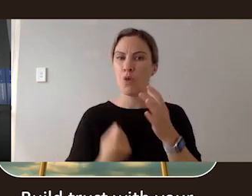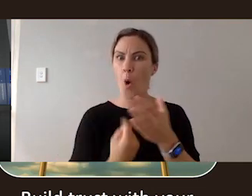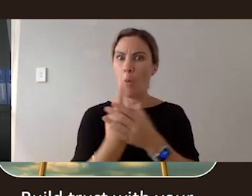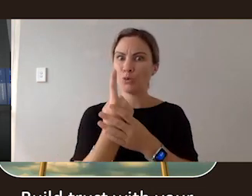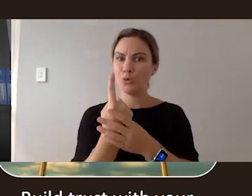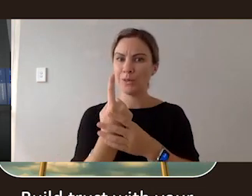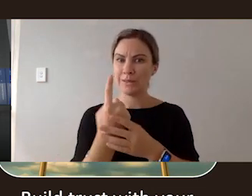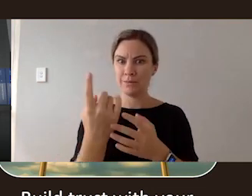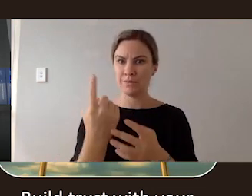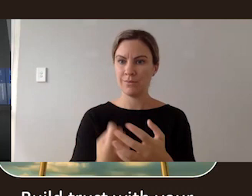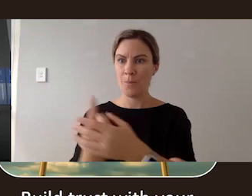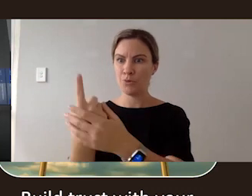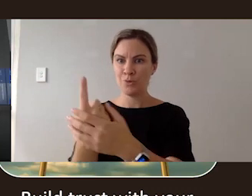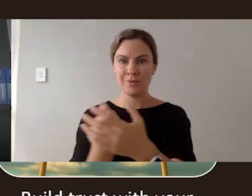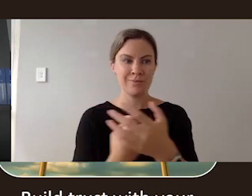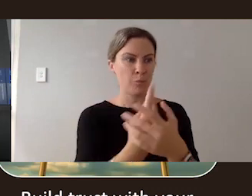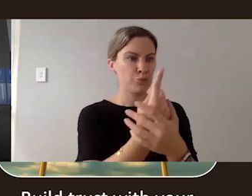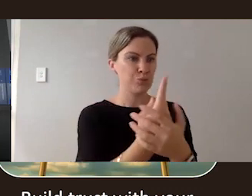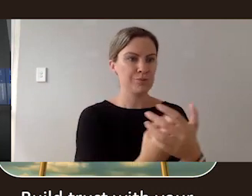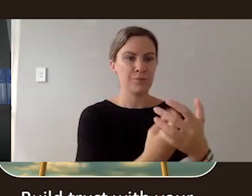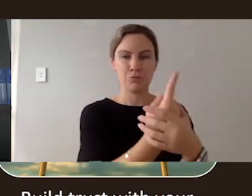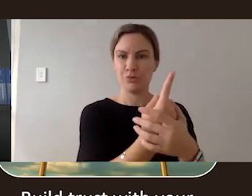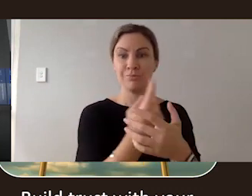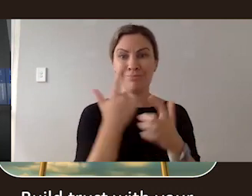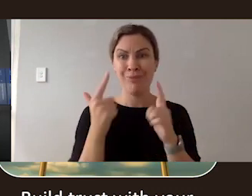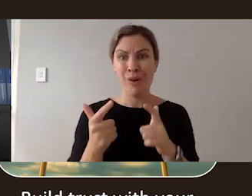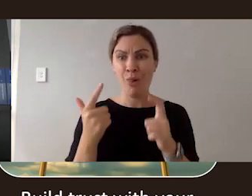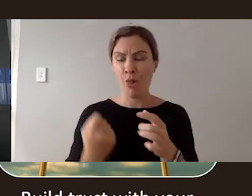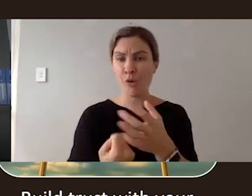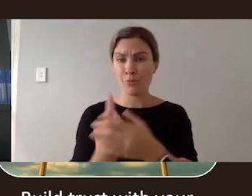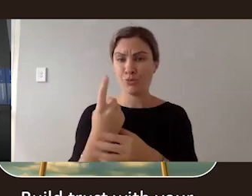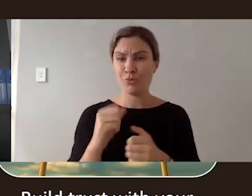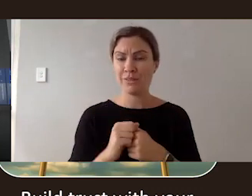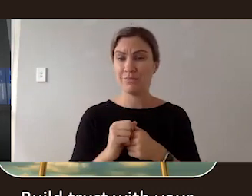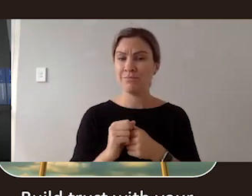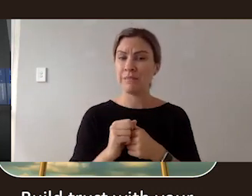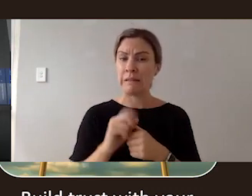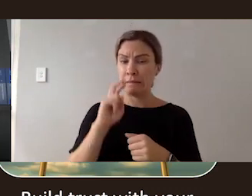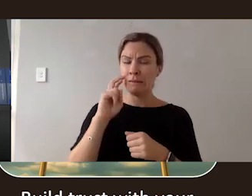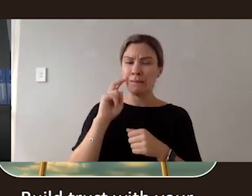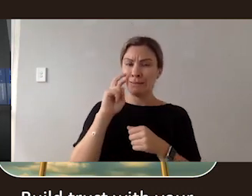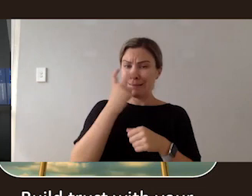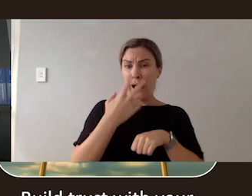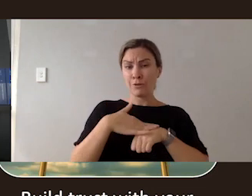mistake - there are lots of opportunities here. I know there's dark times, but the trust that you build with people during this time -